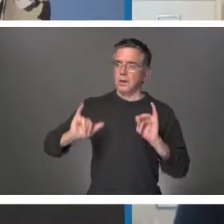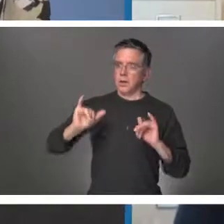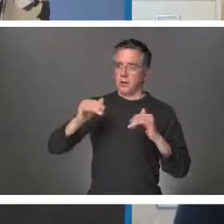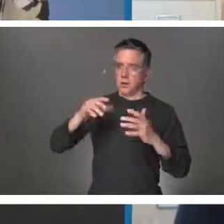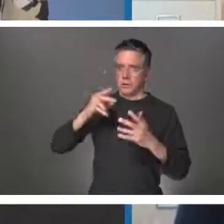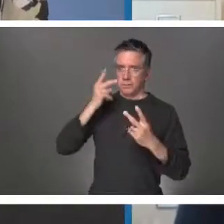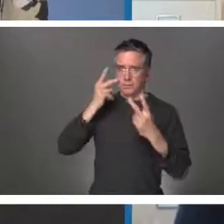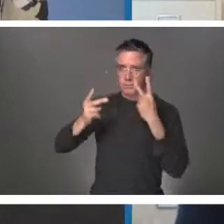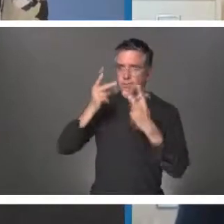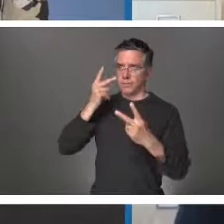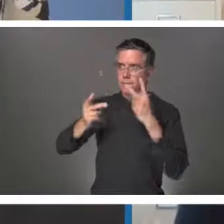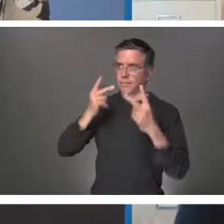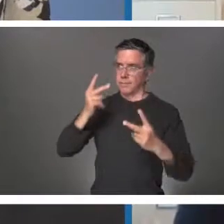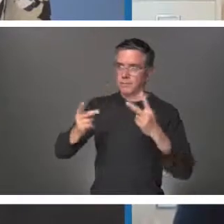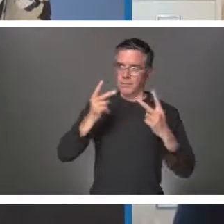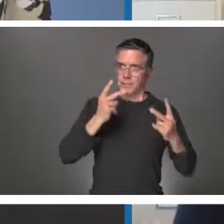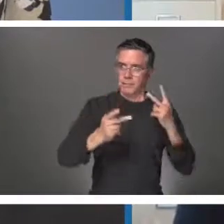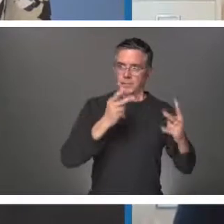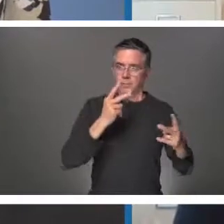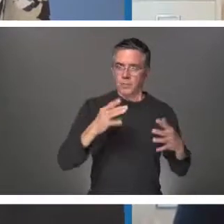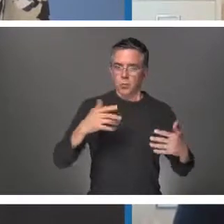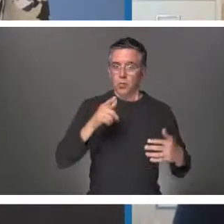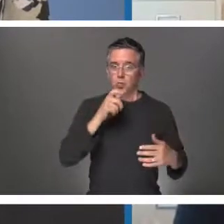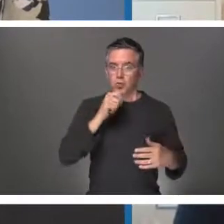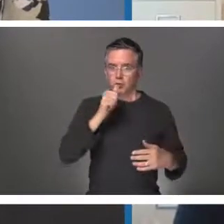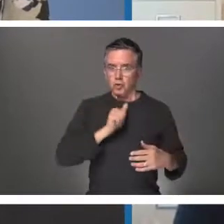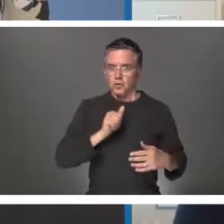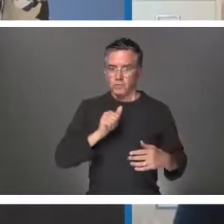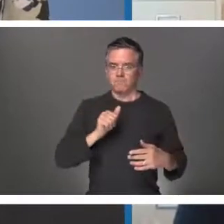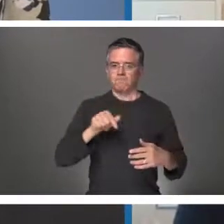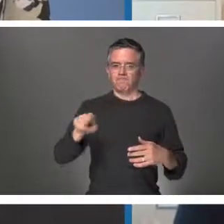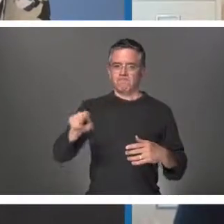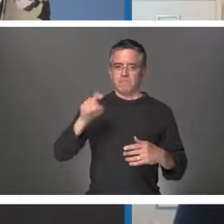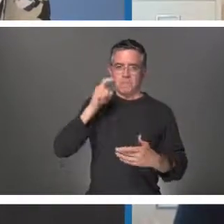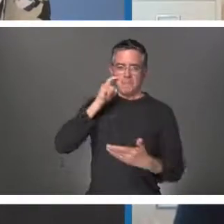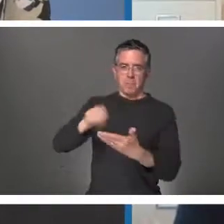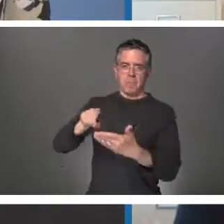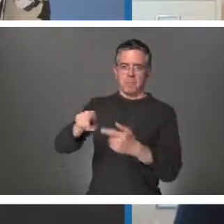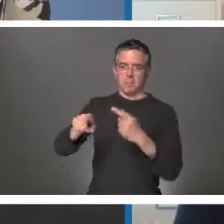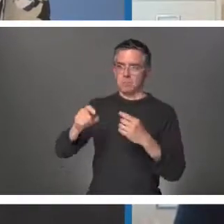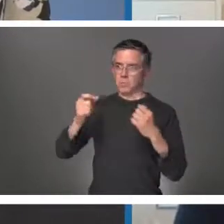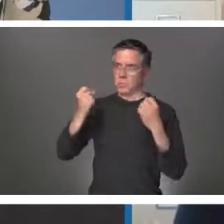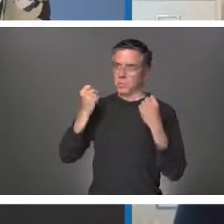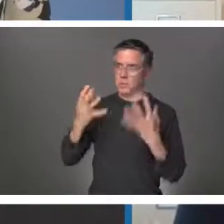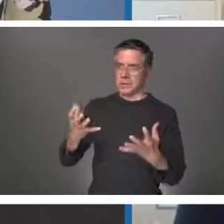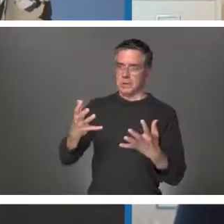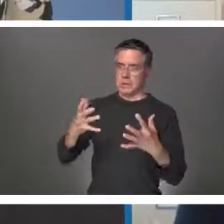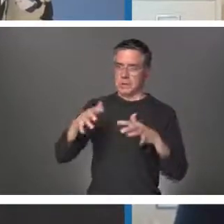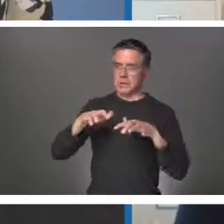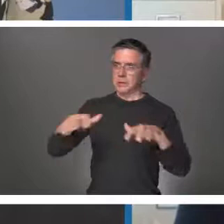and the most difficult time through this period, we were very concerned for our population. And so throughout this time,